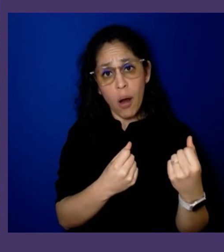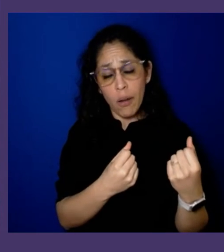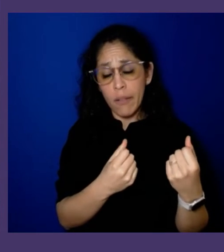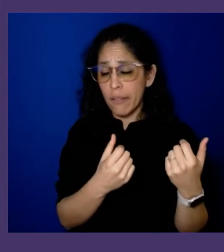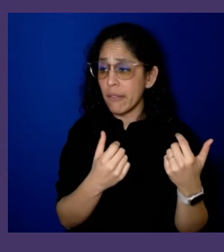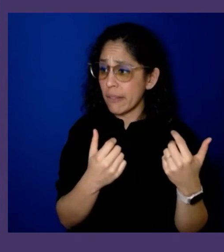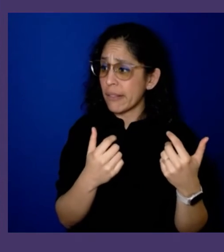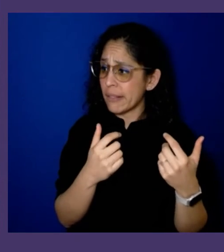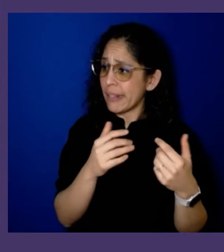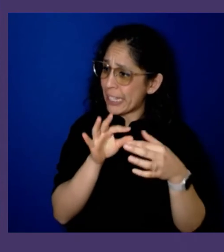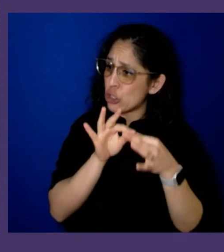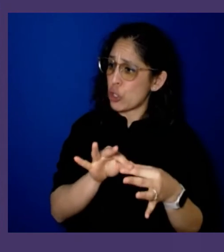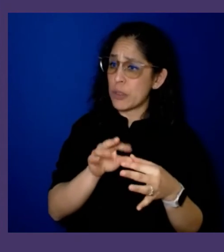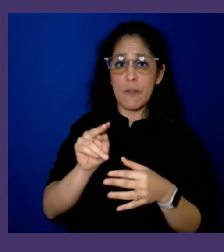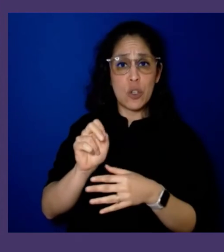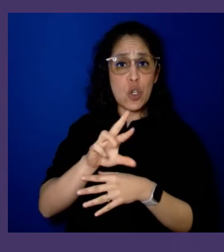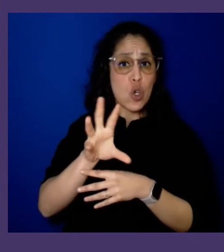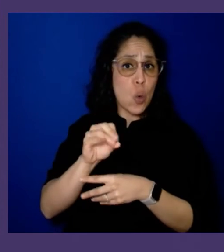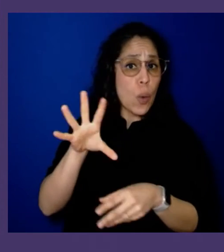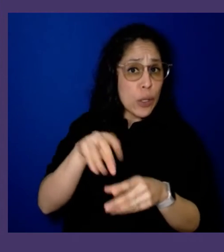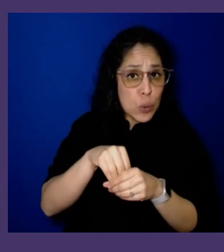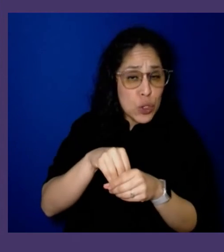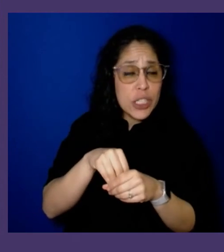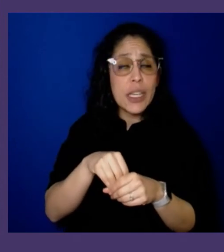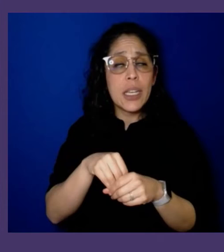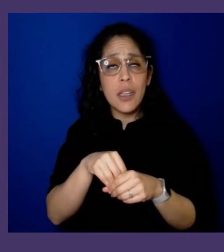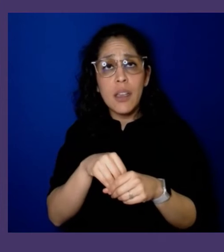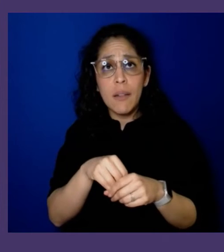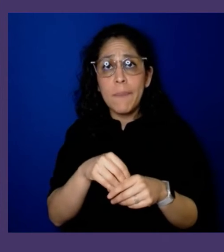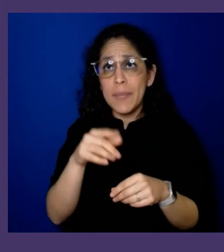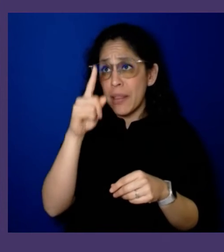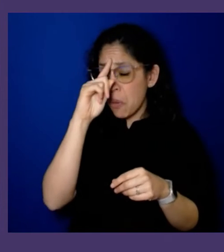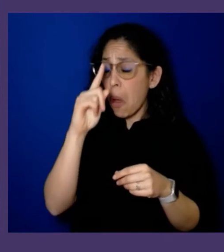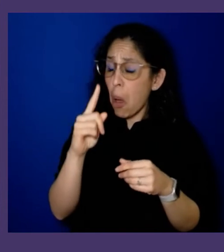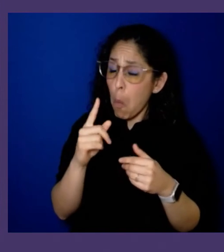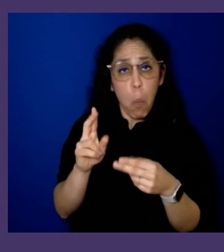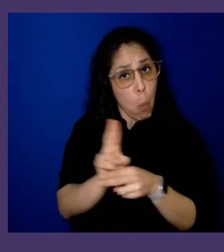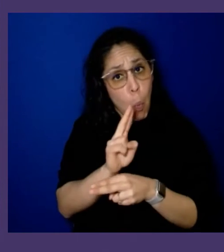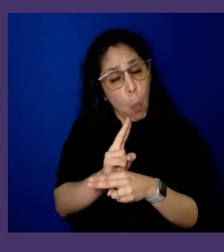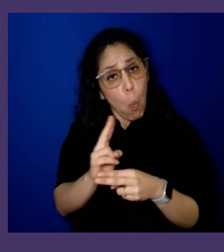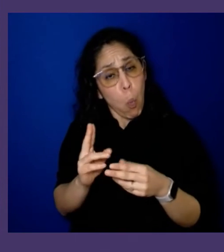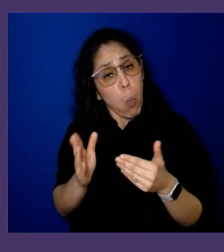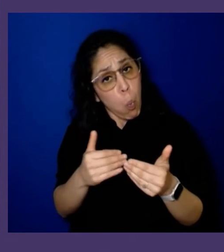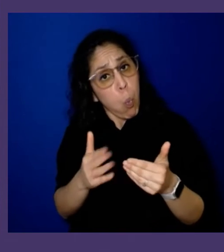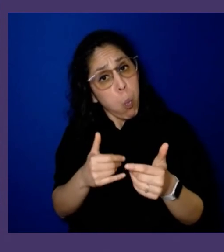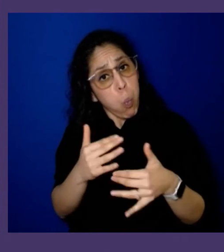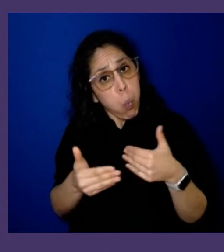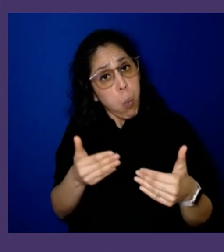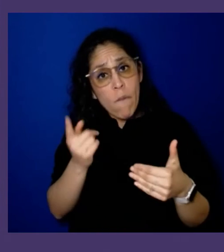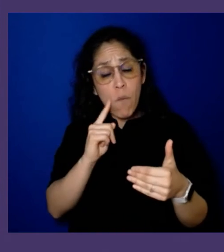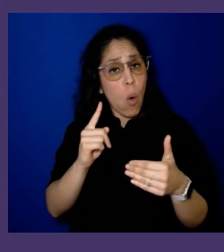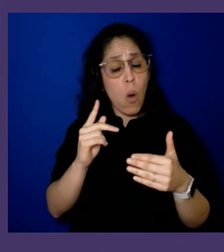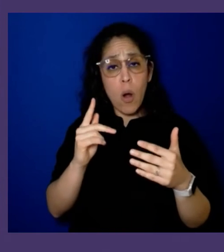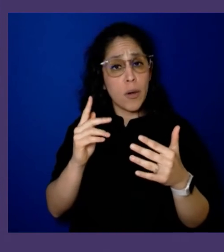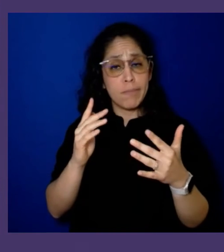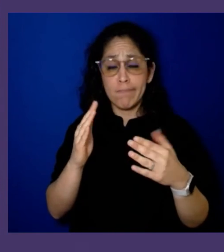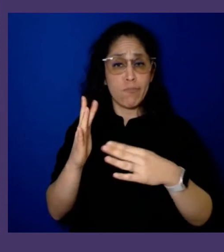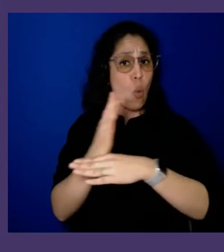neuroinclusion and I thought they were really easy to use for a wide array of neurodivergent.